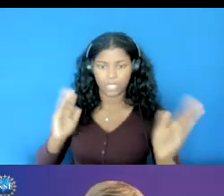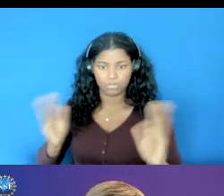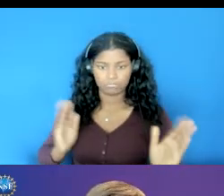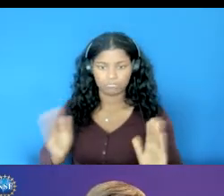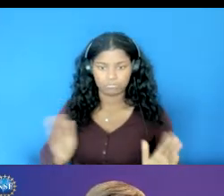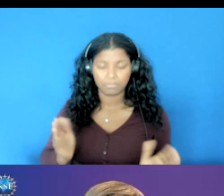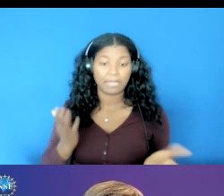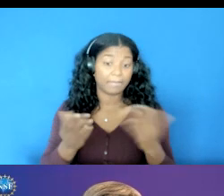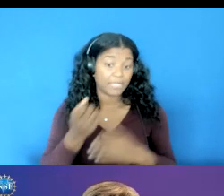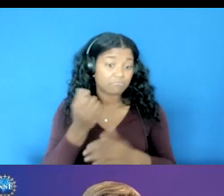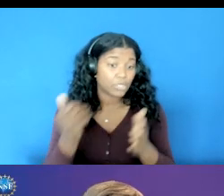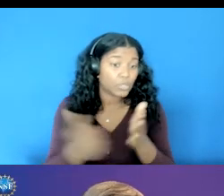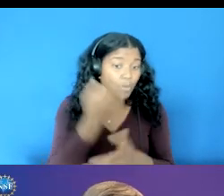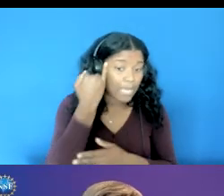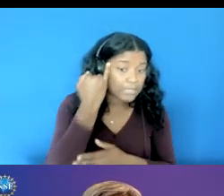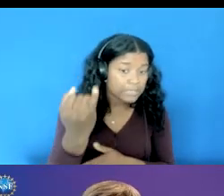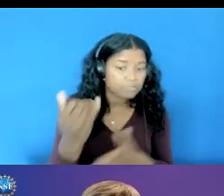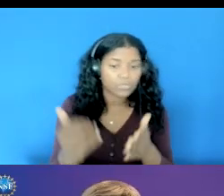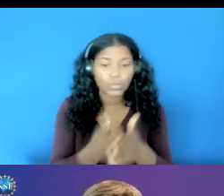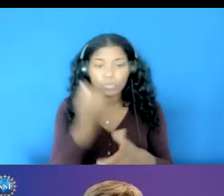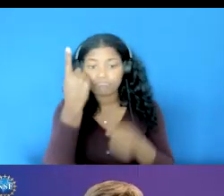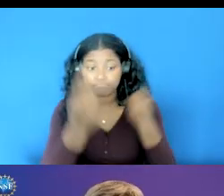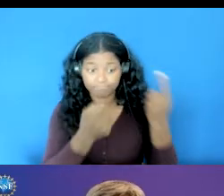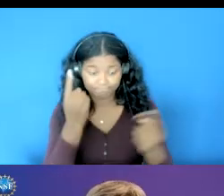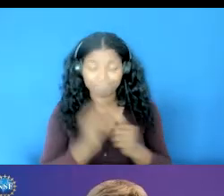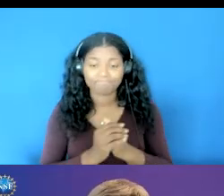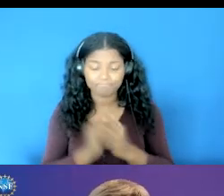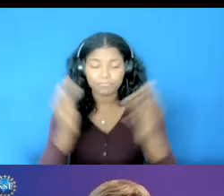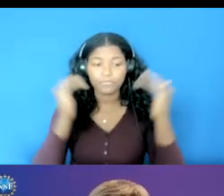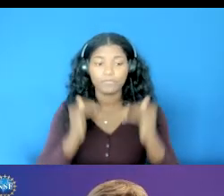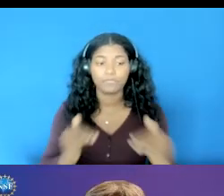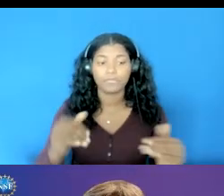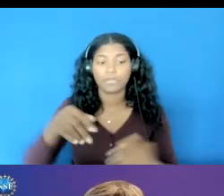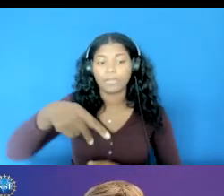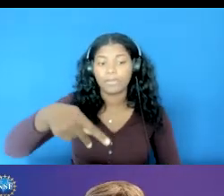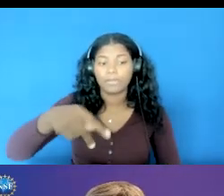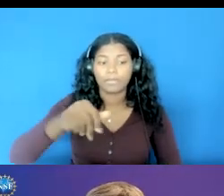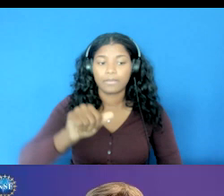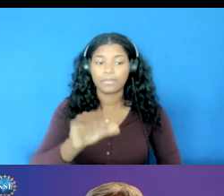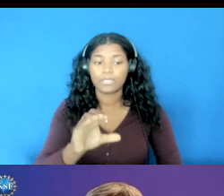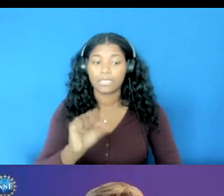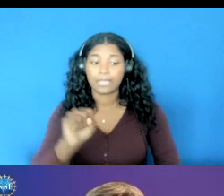And the PACSP, or partnership to advanced conservation science and practice, this is,